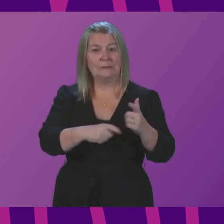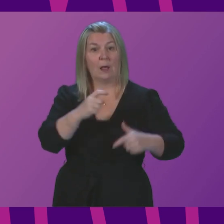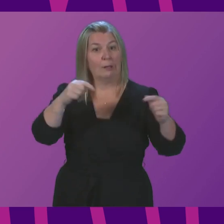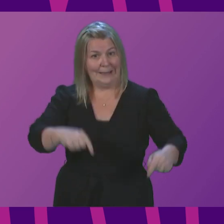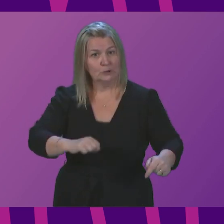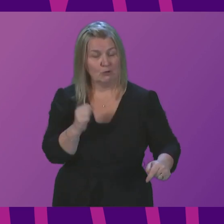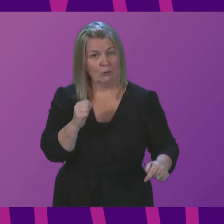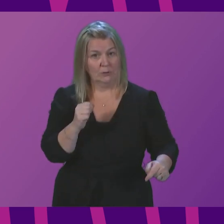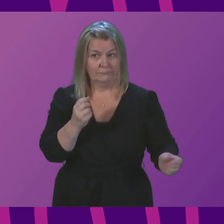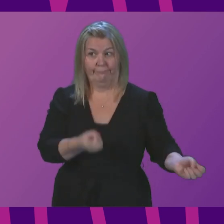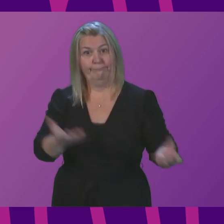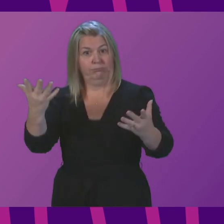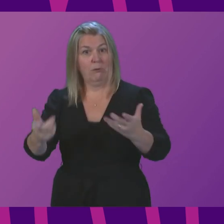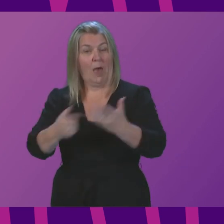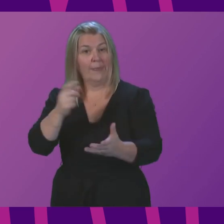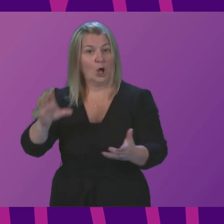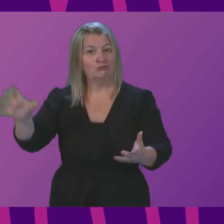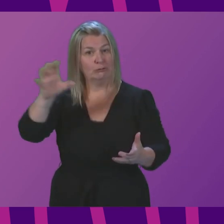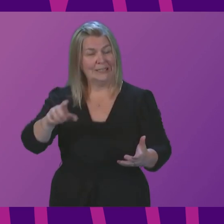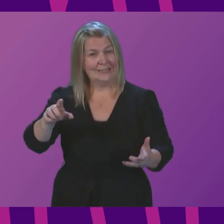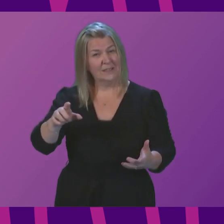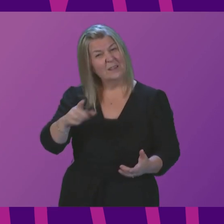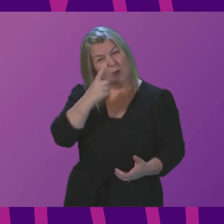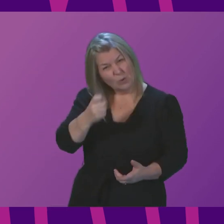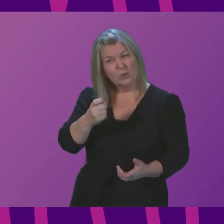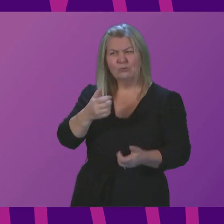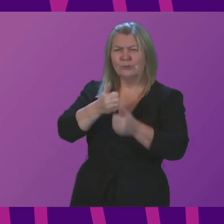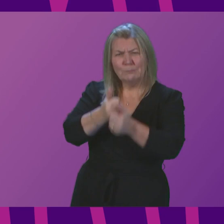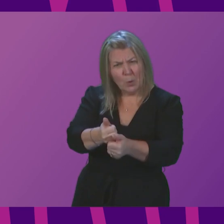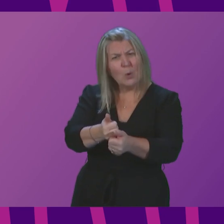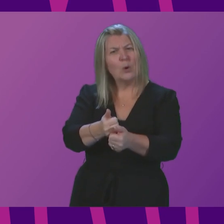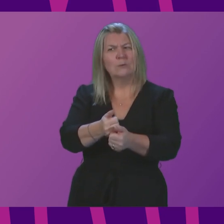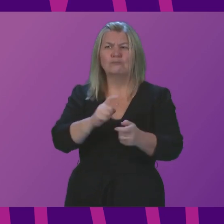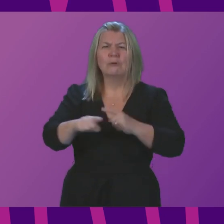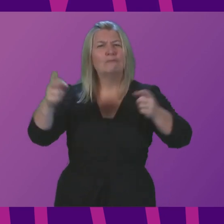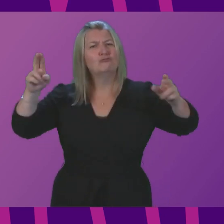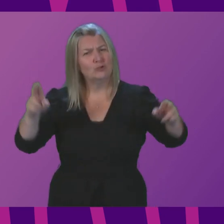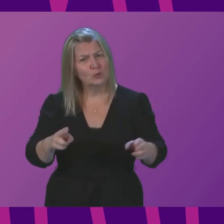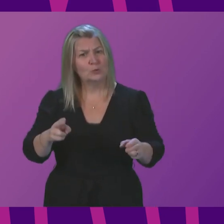back Scottish Conservative calls to reduce waste exports and create jobs by building